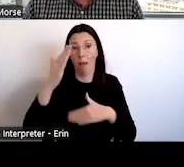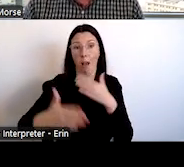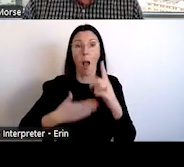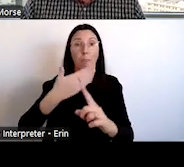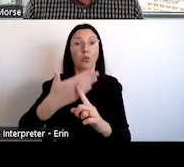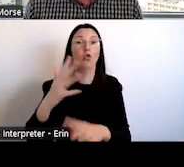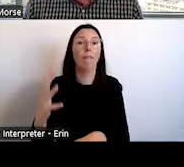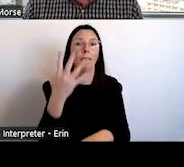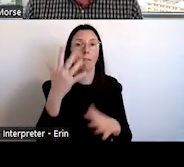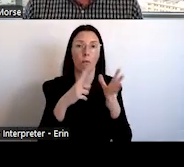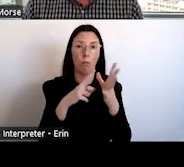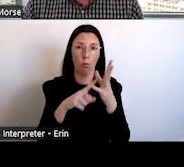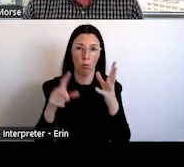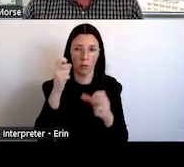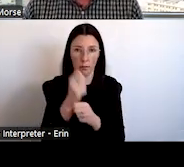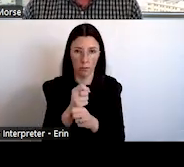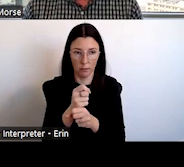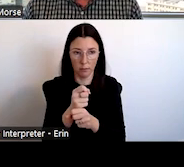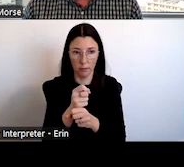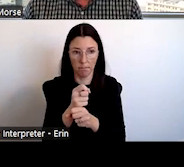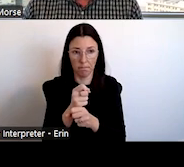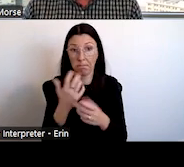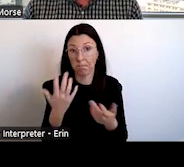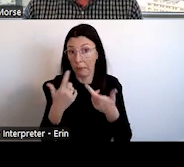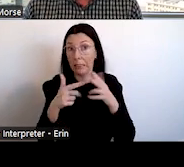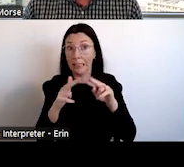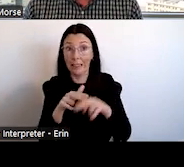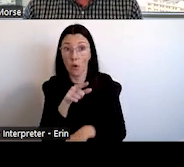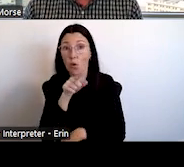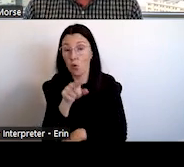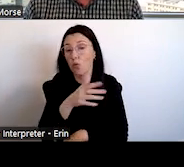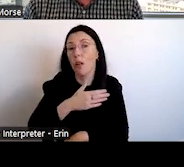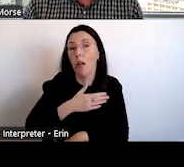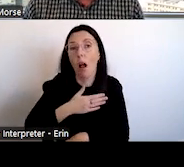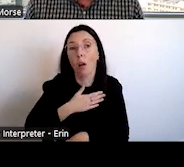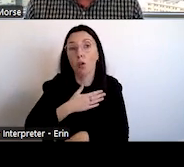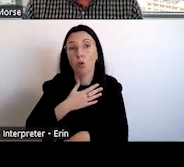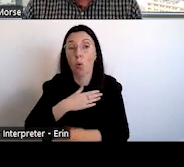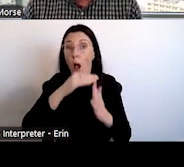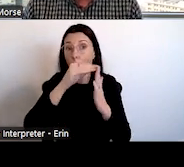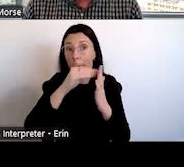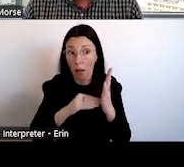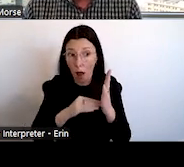If you would like to apply, you need to make sure that you can access Creative Australia's